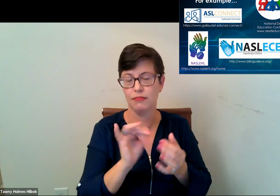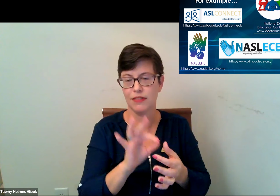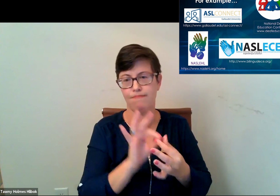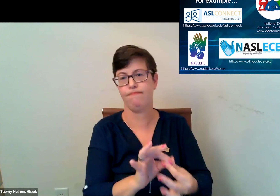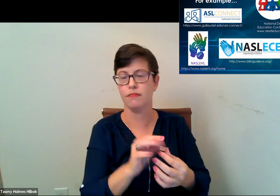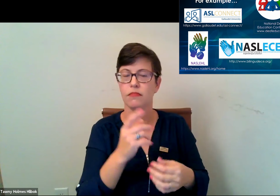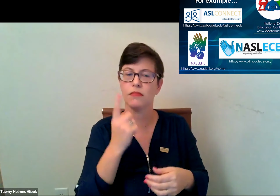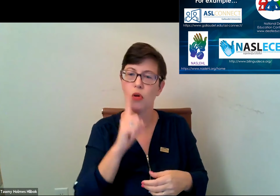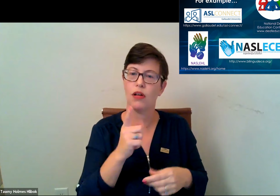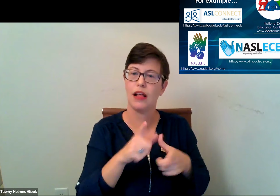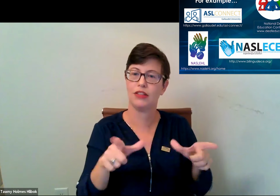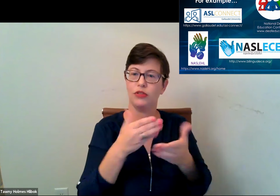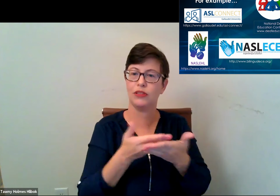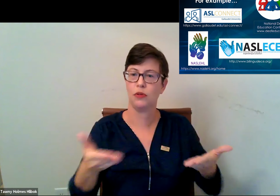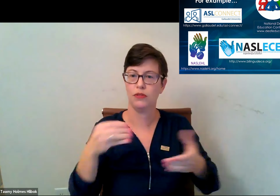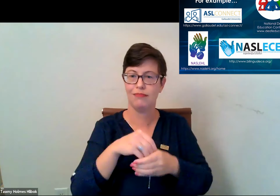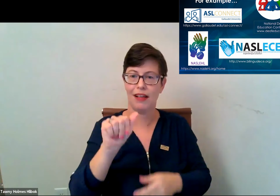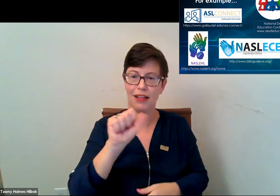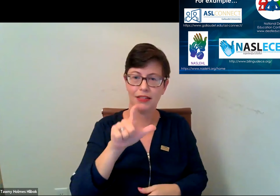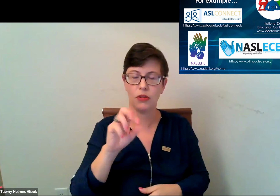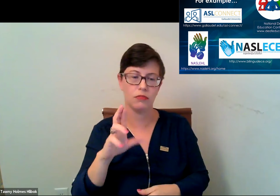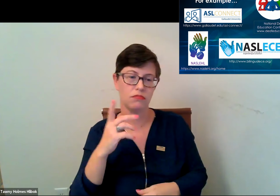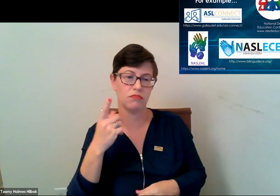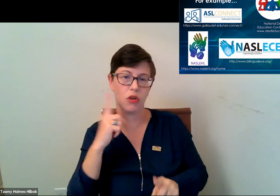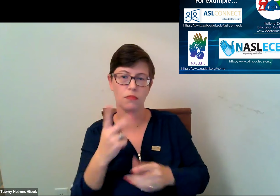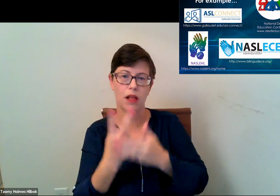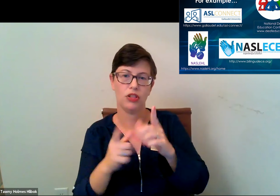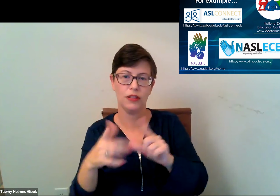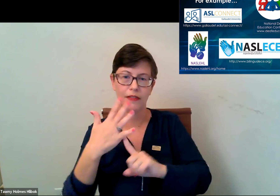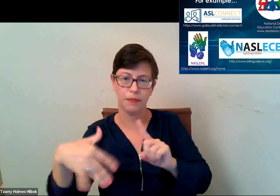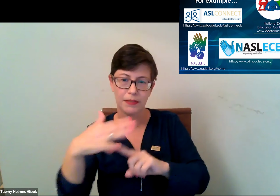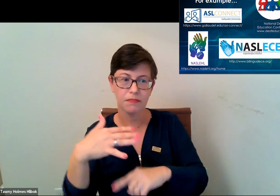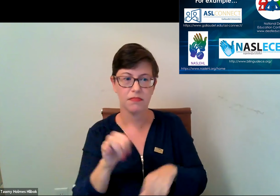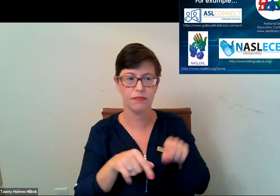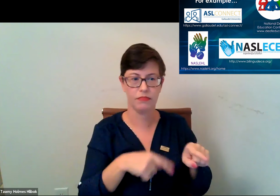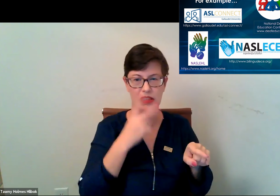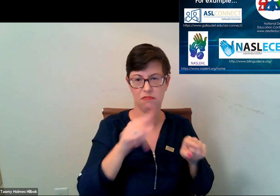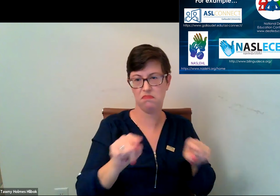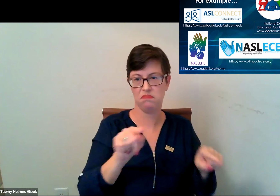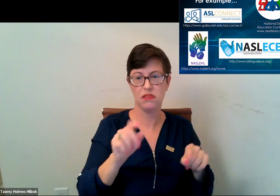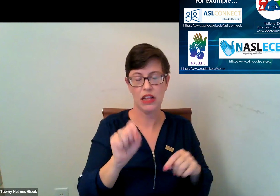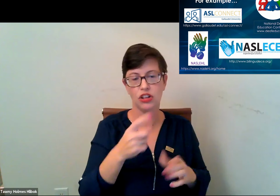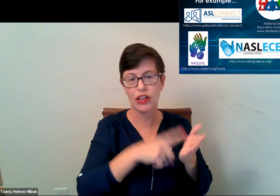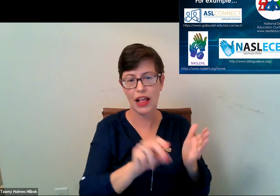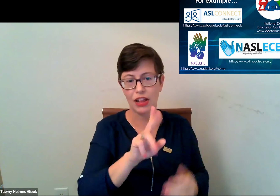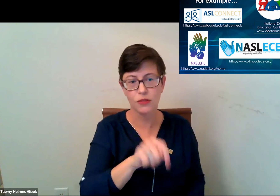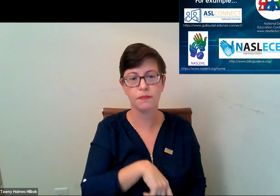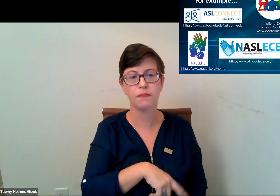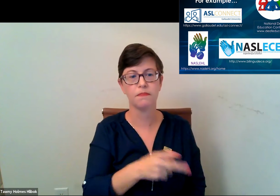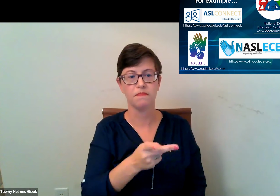We have two other important organizations for language resources in asl or in bilingual environments, you can see, the two on the bottom.